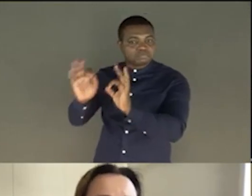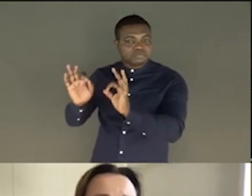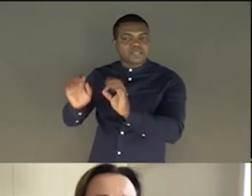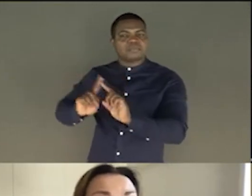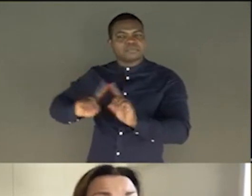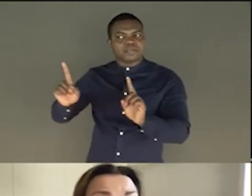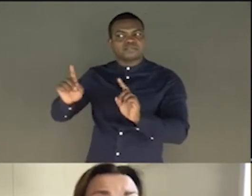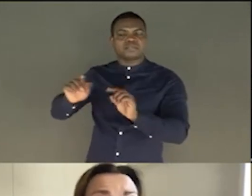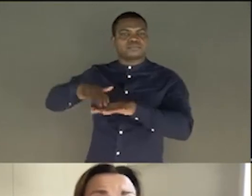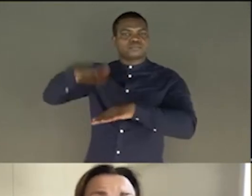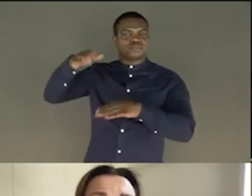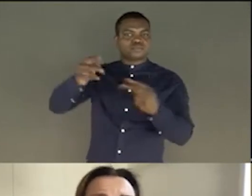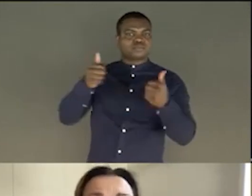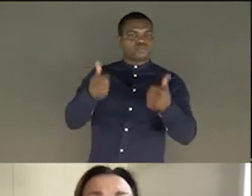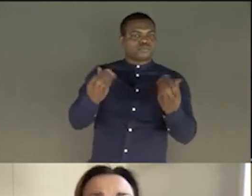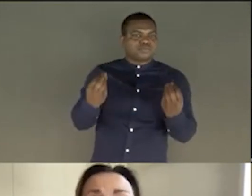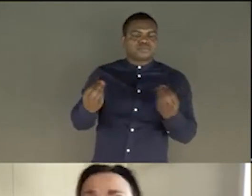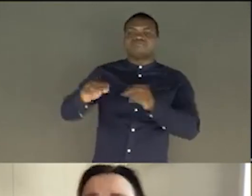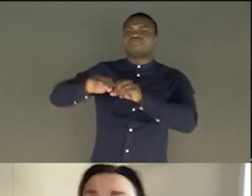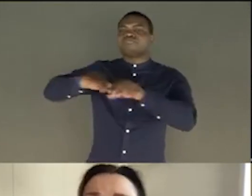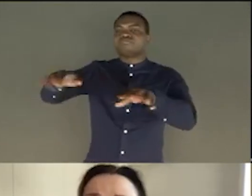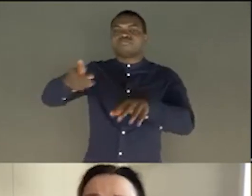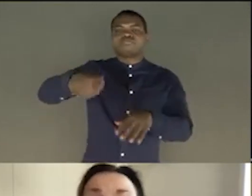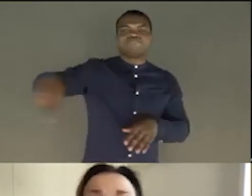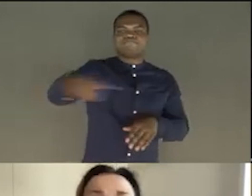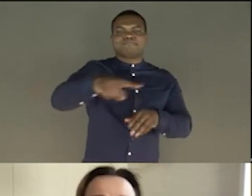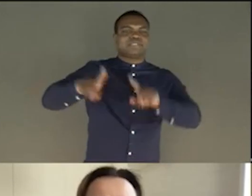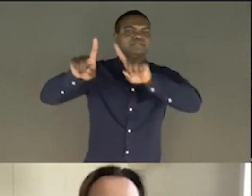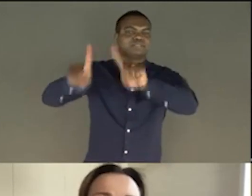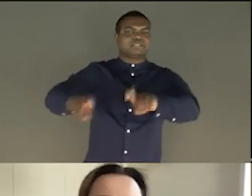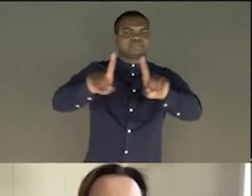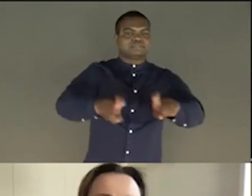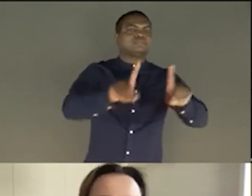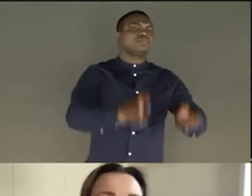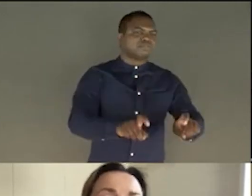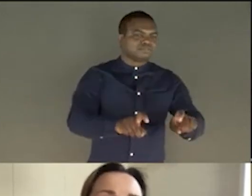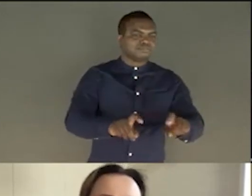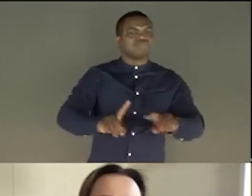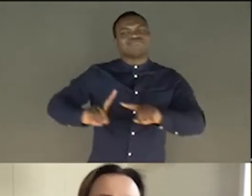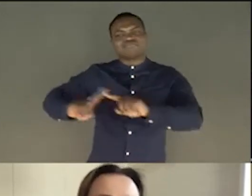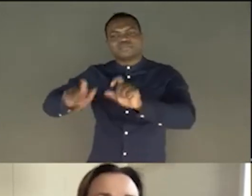testing is so powerful is that you can't really argue against it. If we can show that the users, this is what the users say,